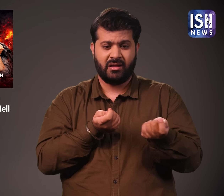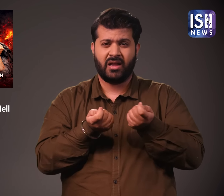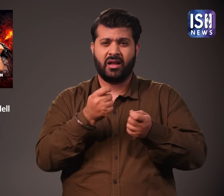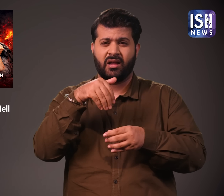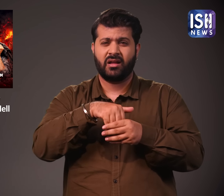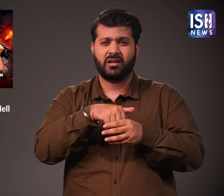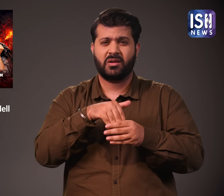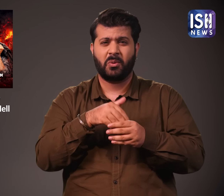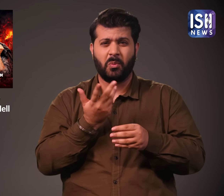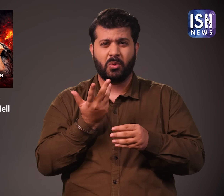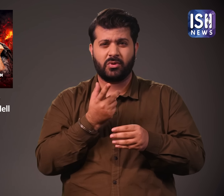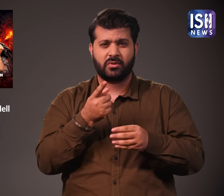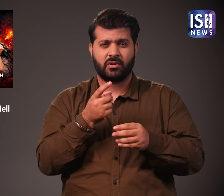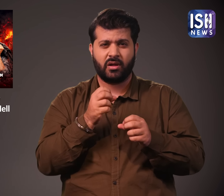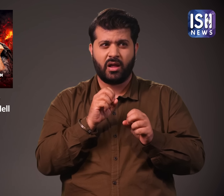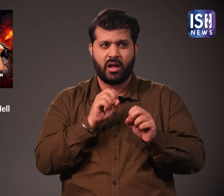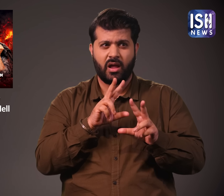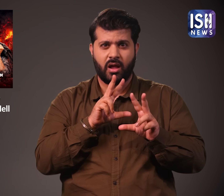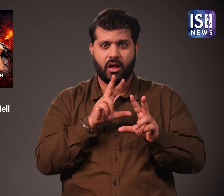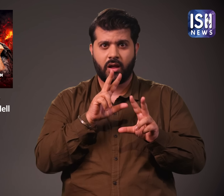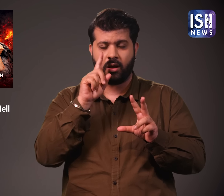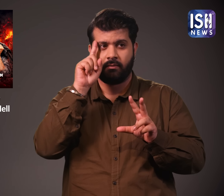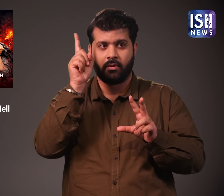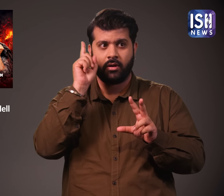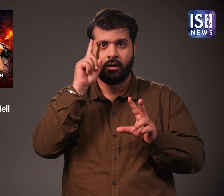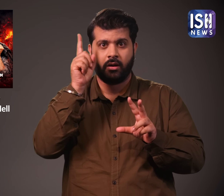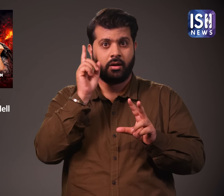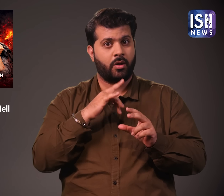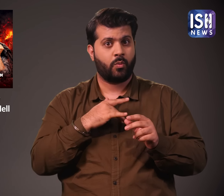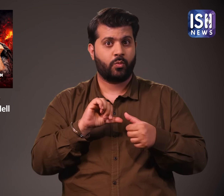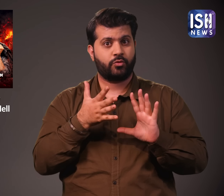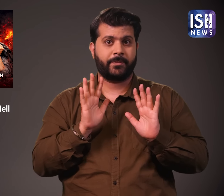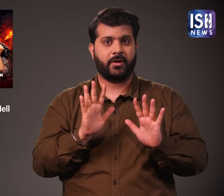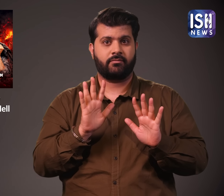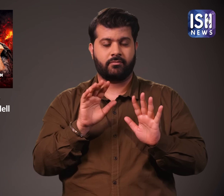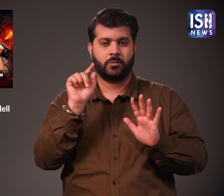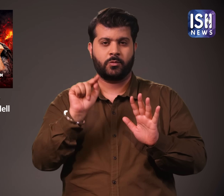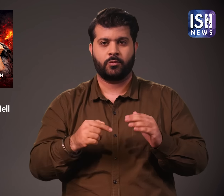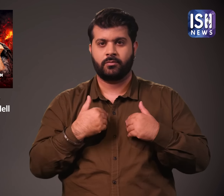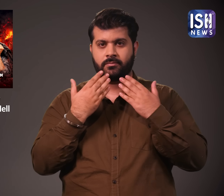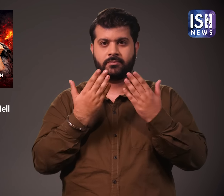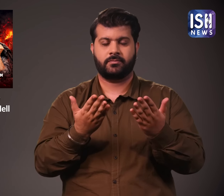The areas he controlled would shock you. Let me share them with you.